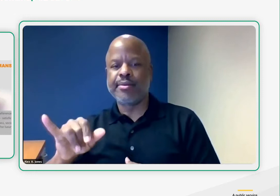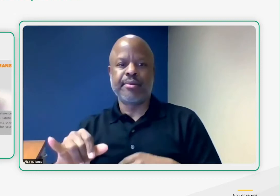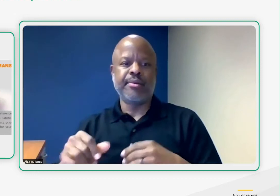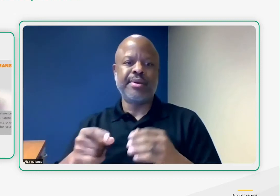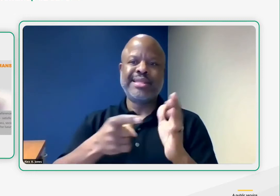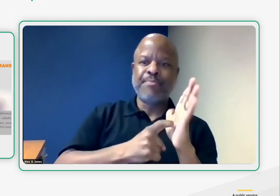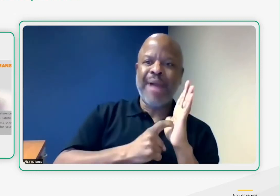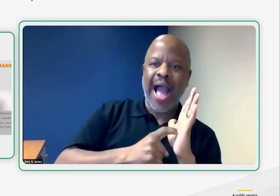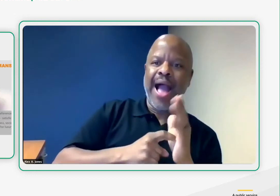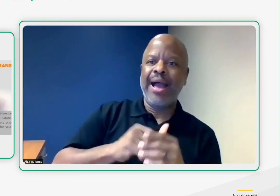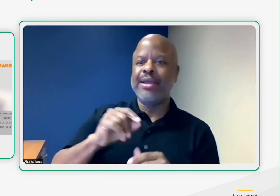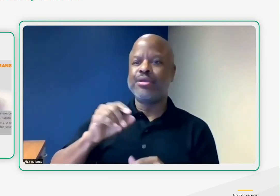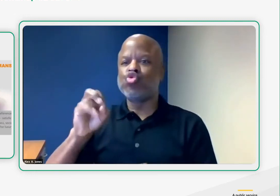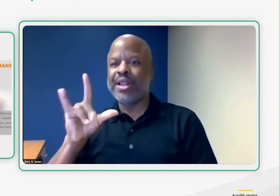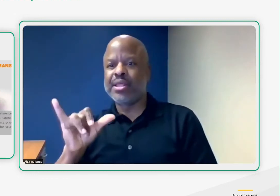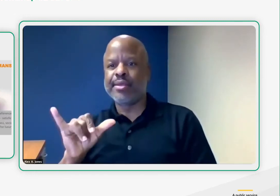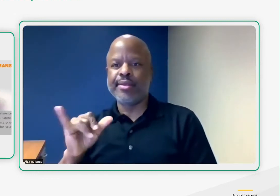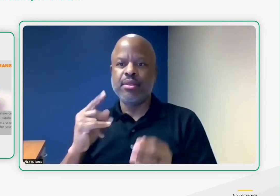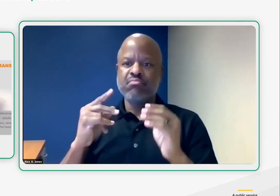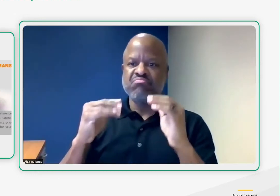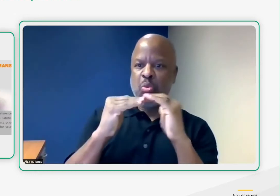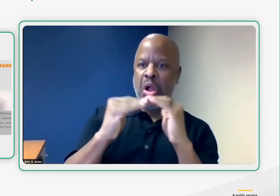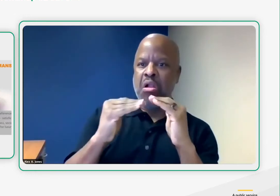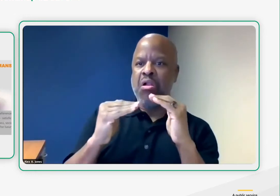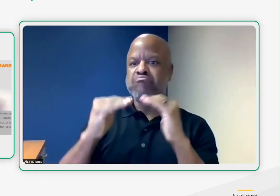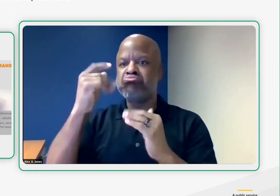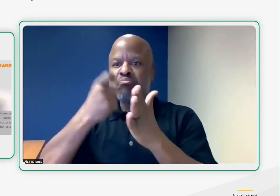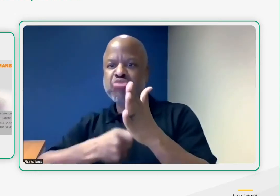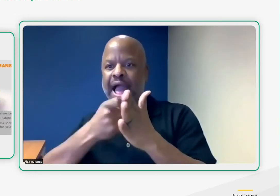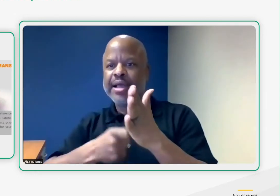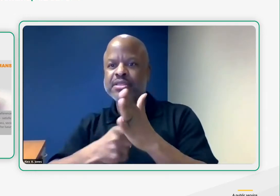the whole time,